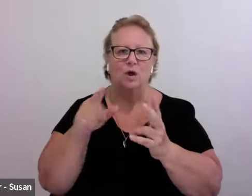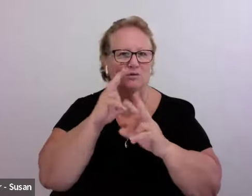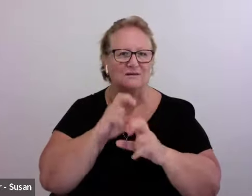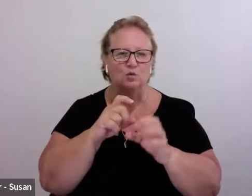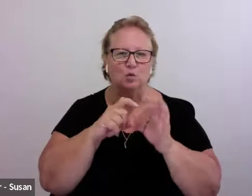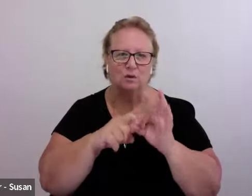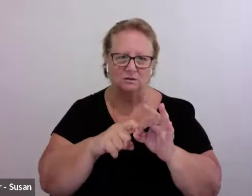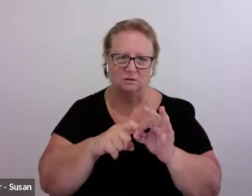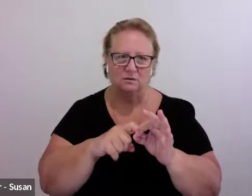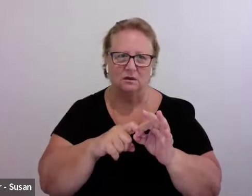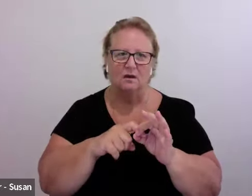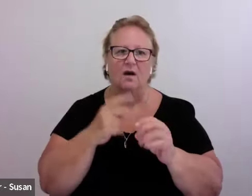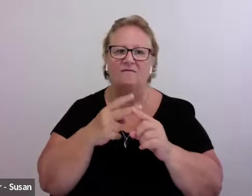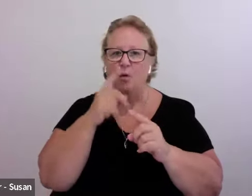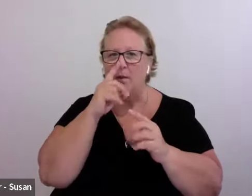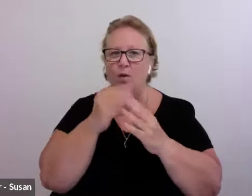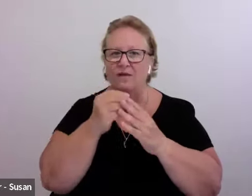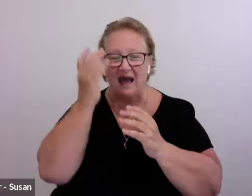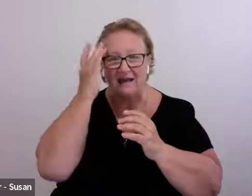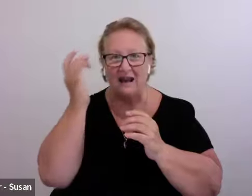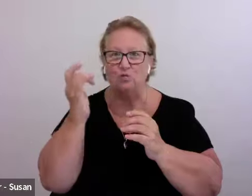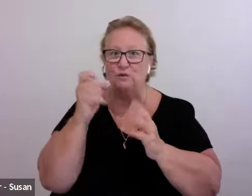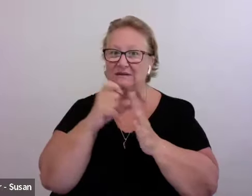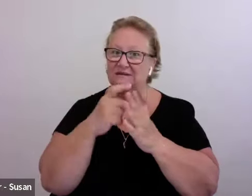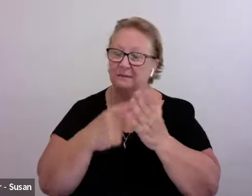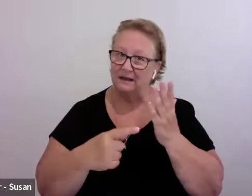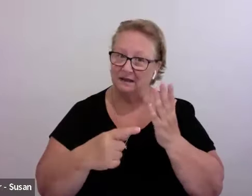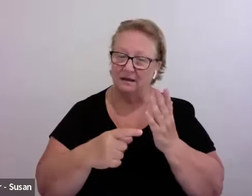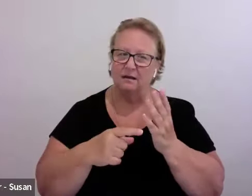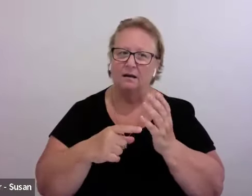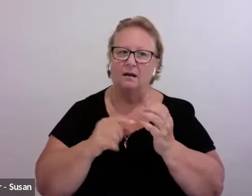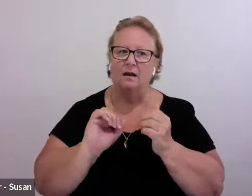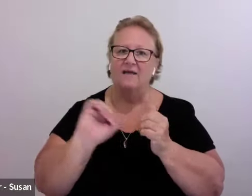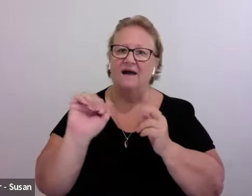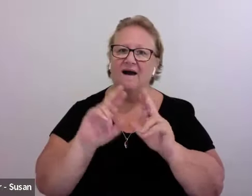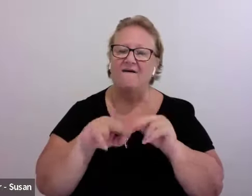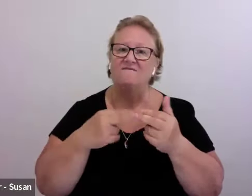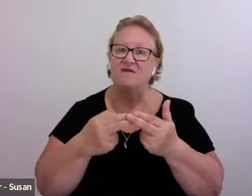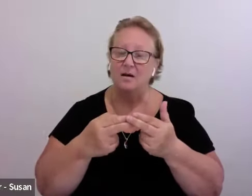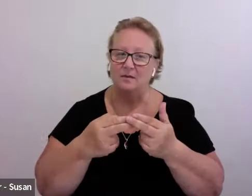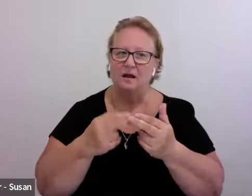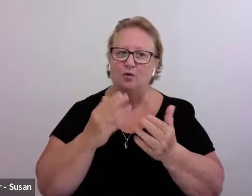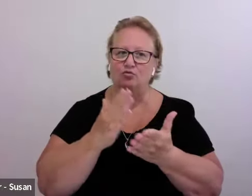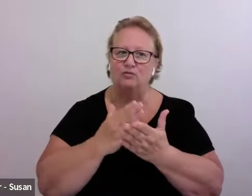be involved in the research. The people involved in the research need to be appropriate to the research